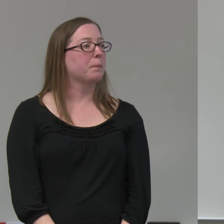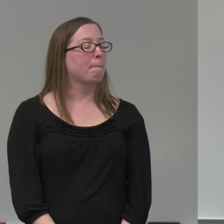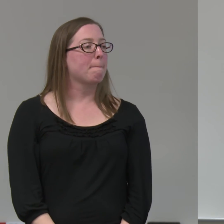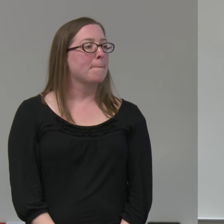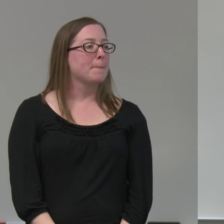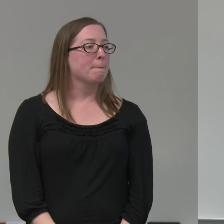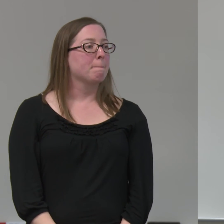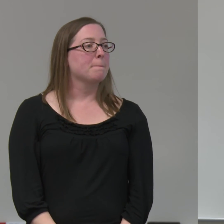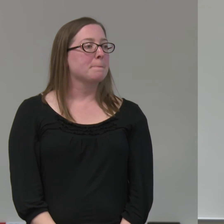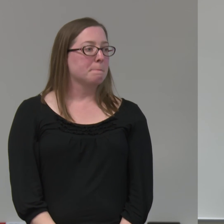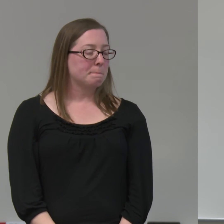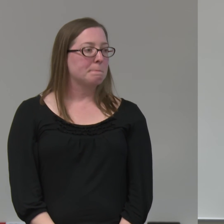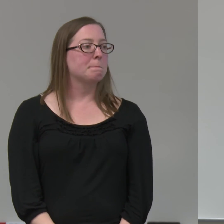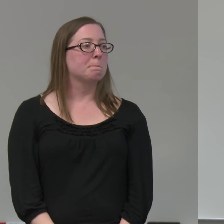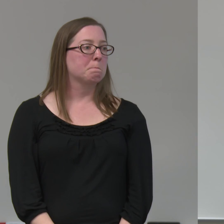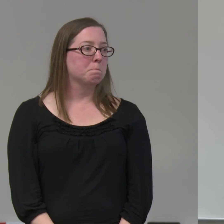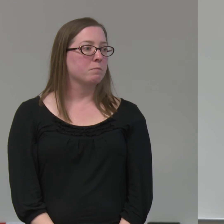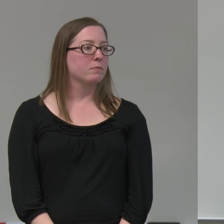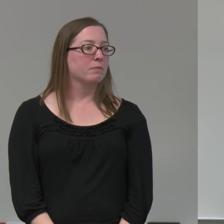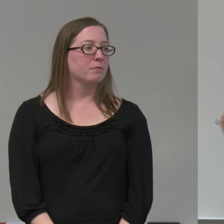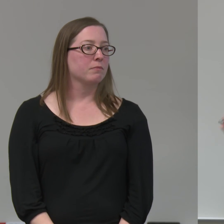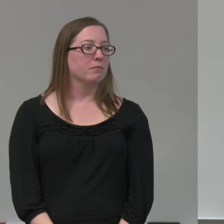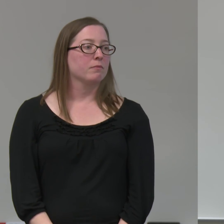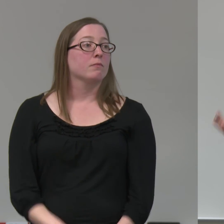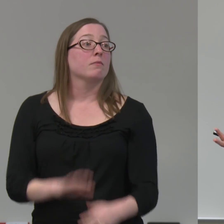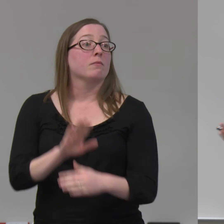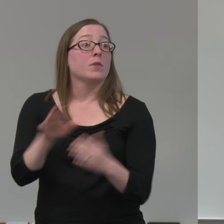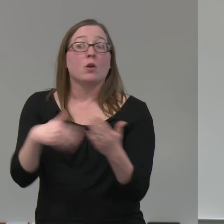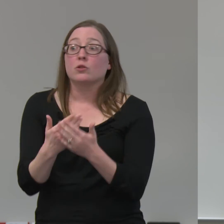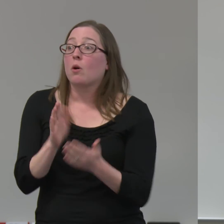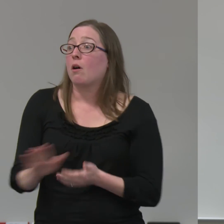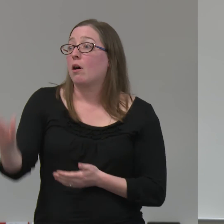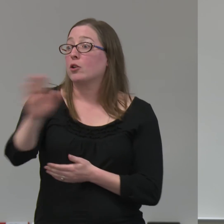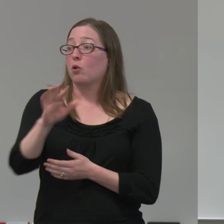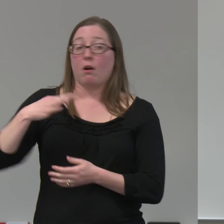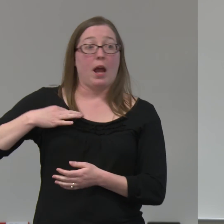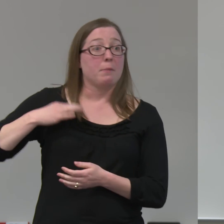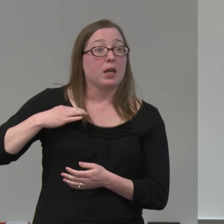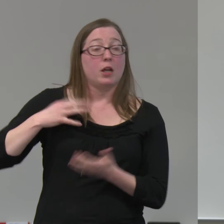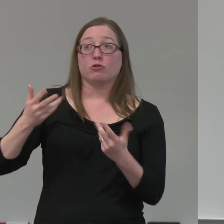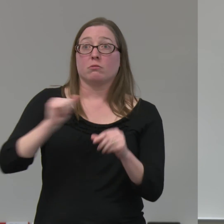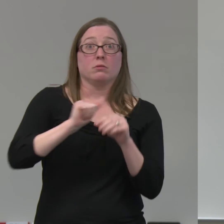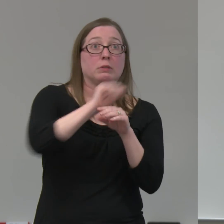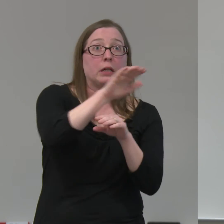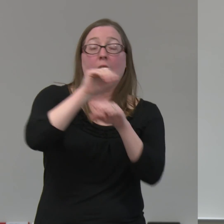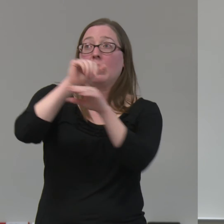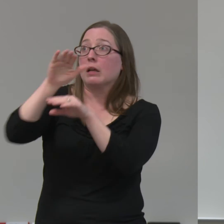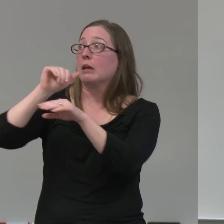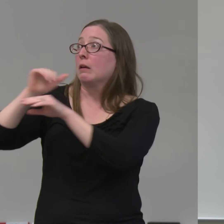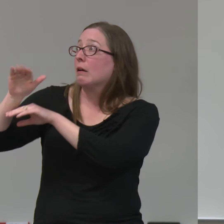so finally, you want to track all of your applications. Make sure you get things submitted on time.